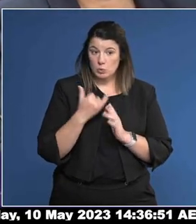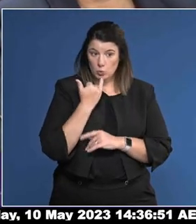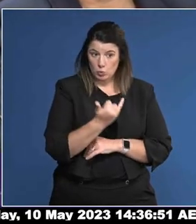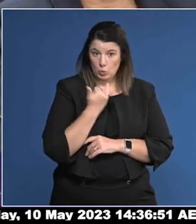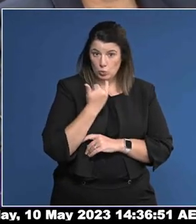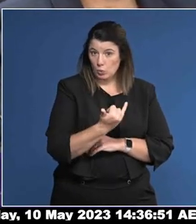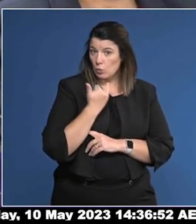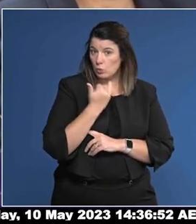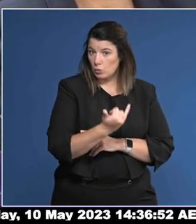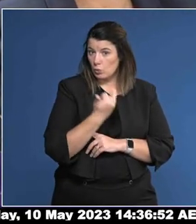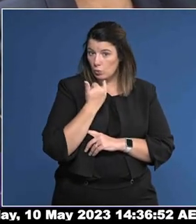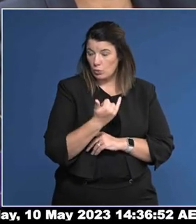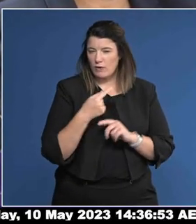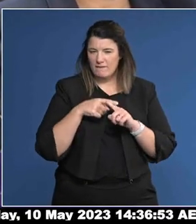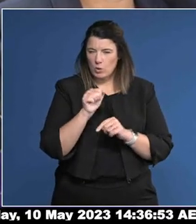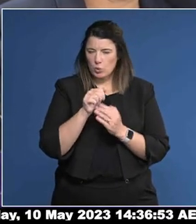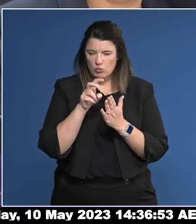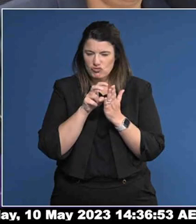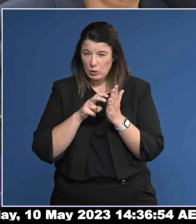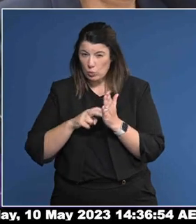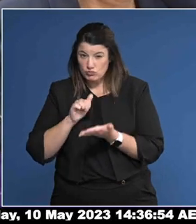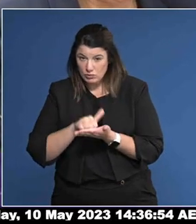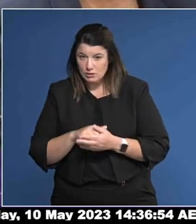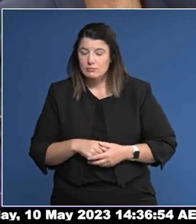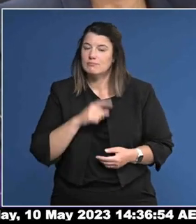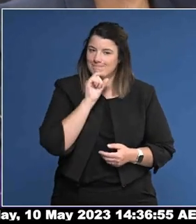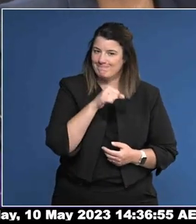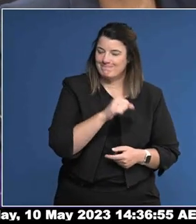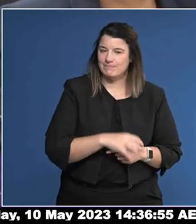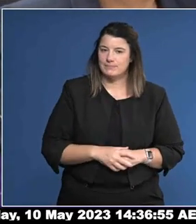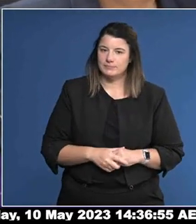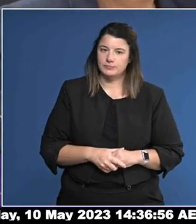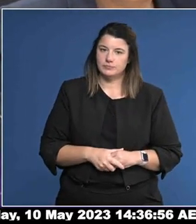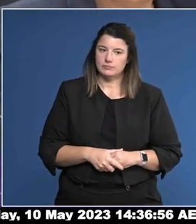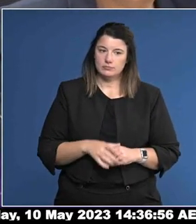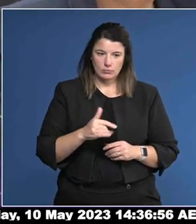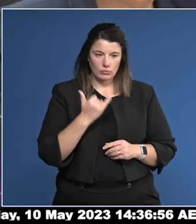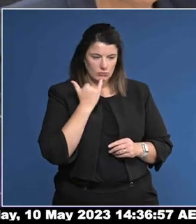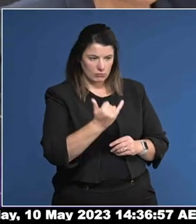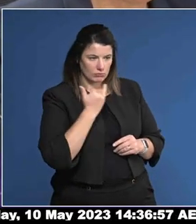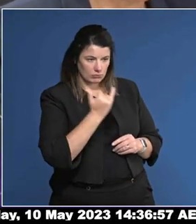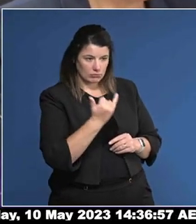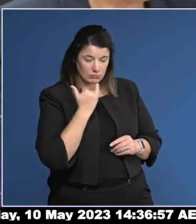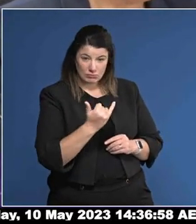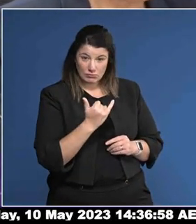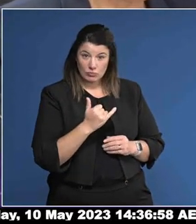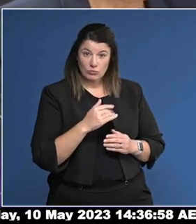department's records. Yes. MS EASTMAN: Is that right? MS BULLEN: Yes. And is the nature of the attempts to contact the father all either by phone or